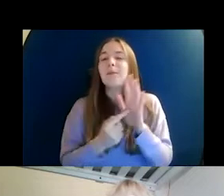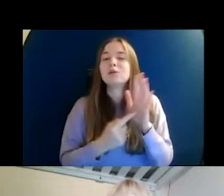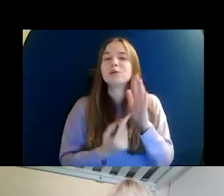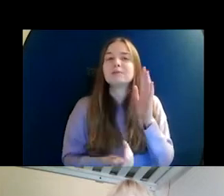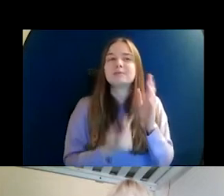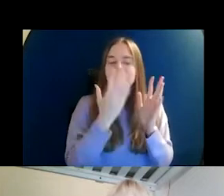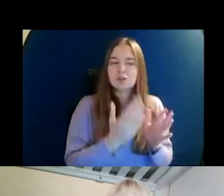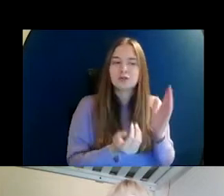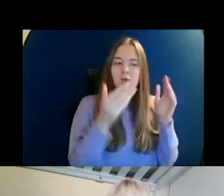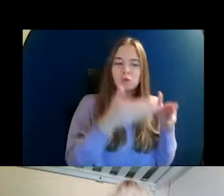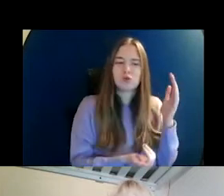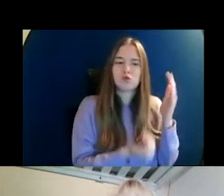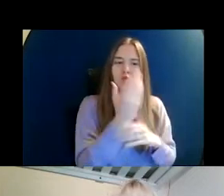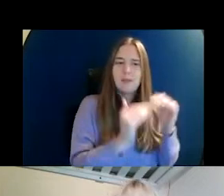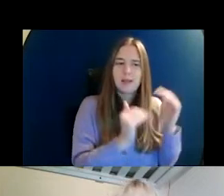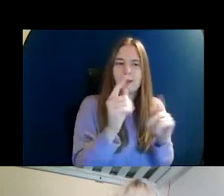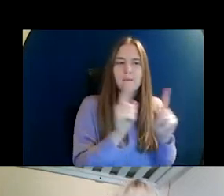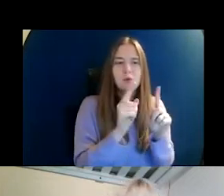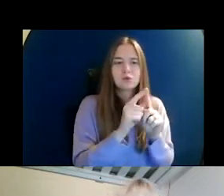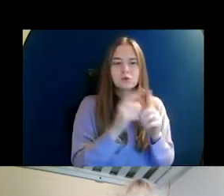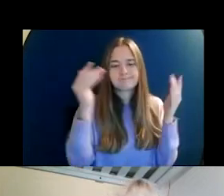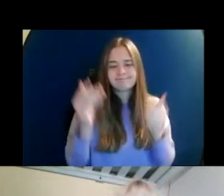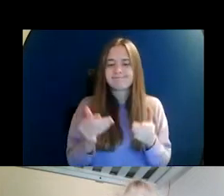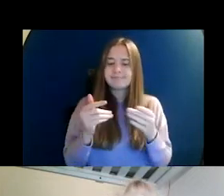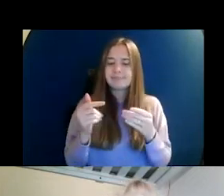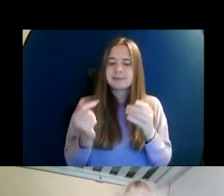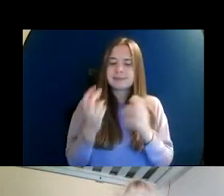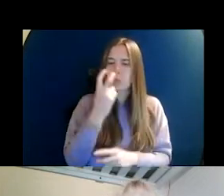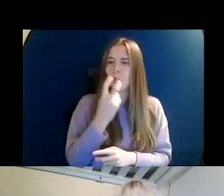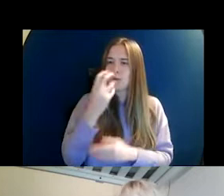but also to look at the performance of existing buildings, especially somewhere like the UK